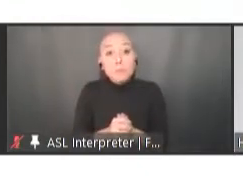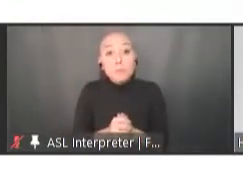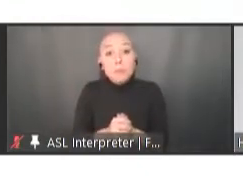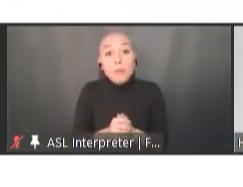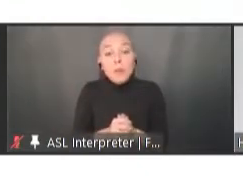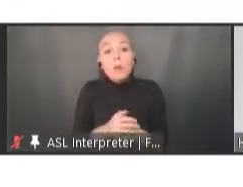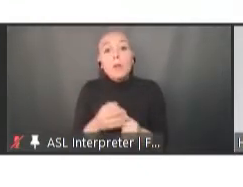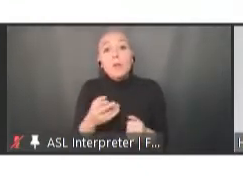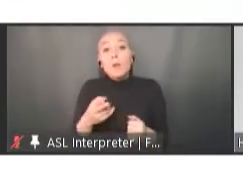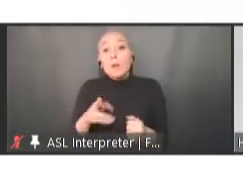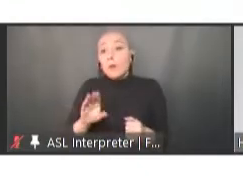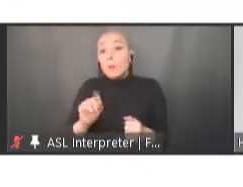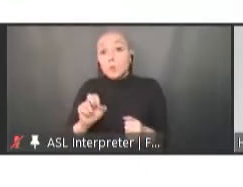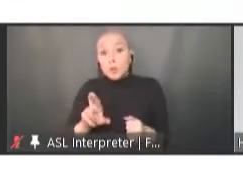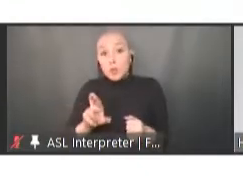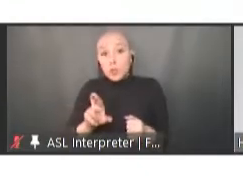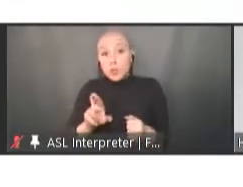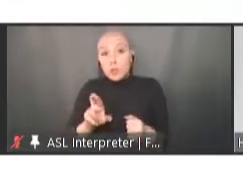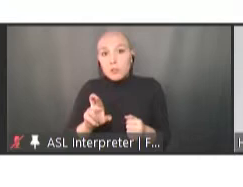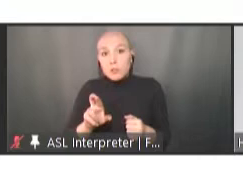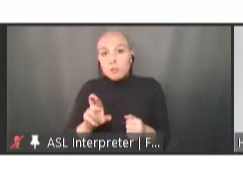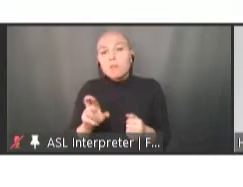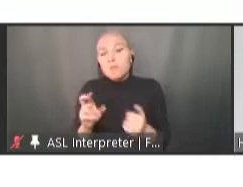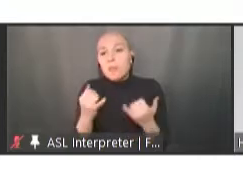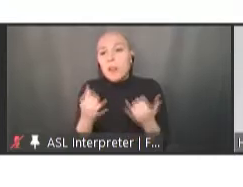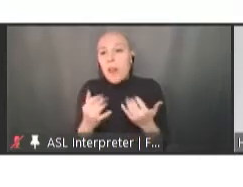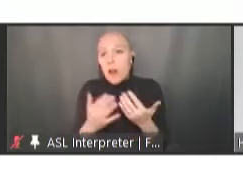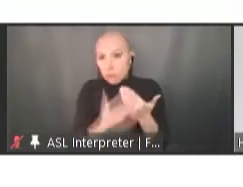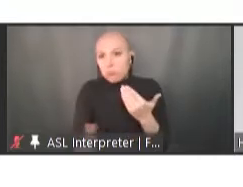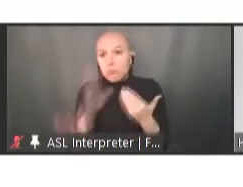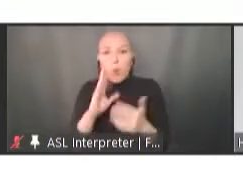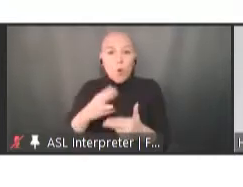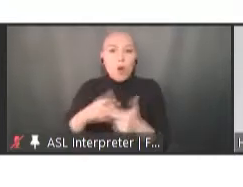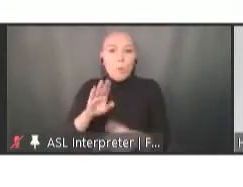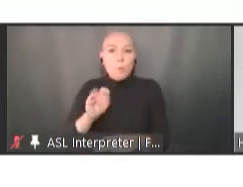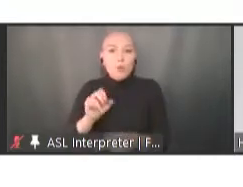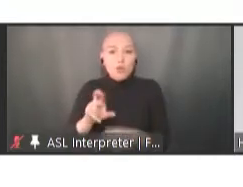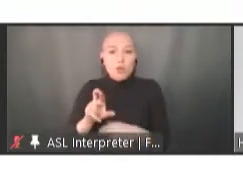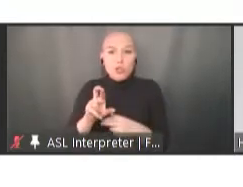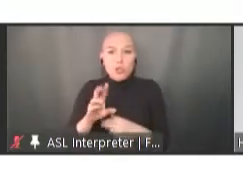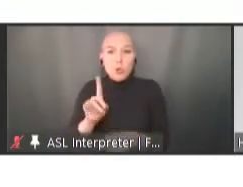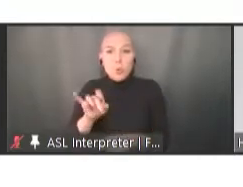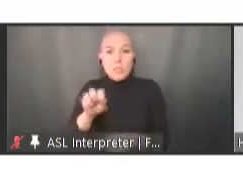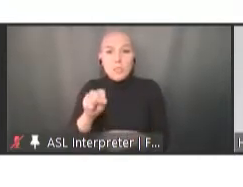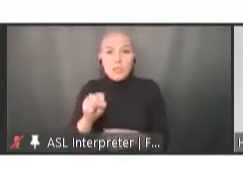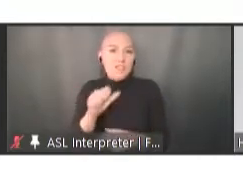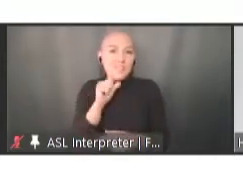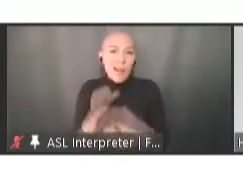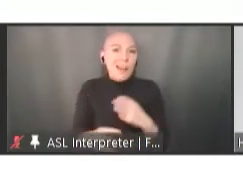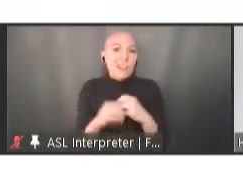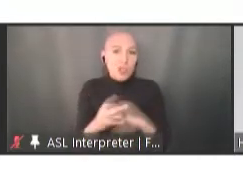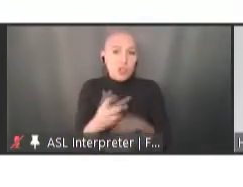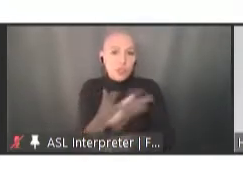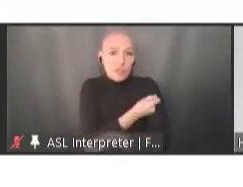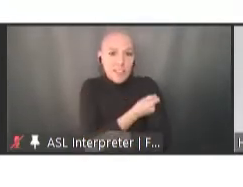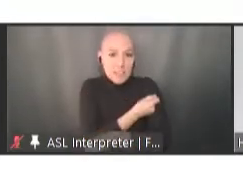hereafter referred to as booster doses. We assess data reported from 25 jurisdictions that routinely